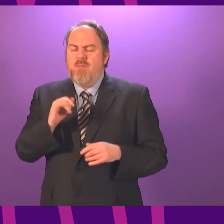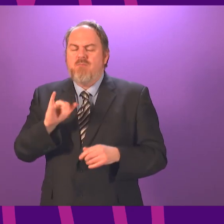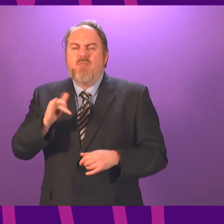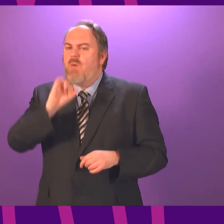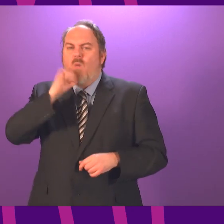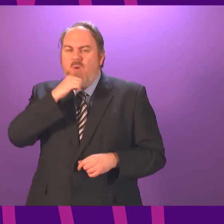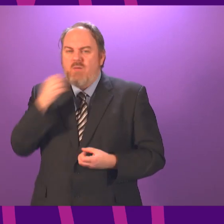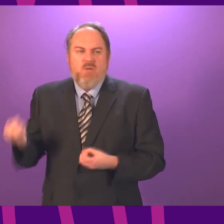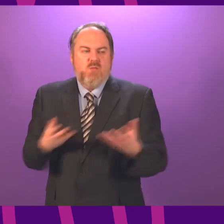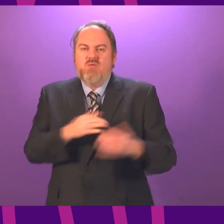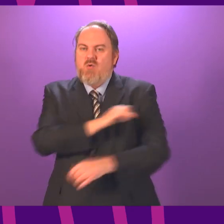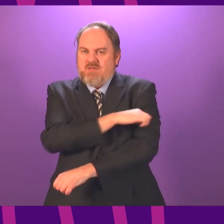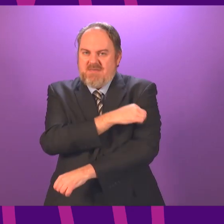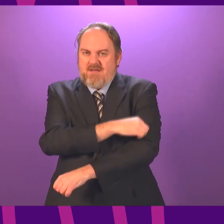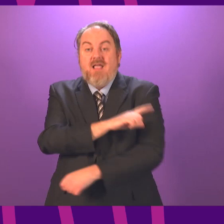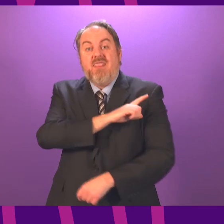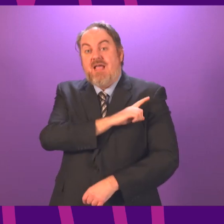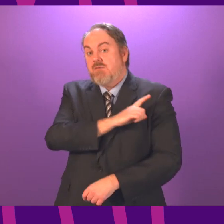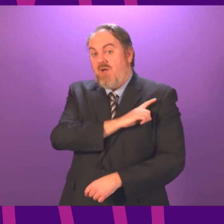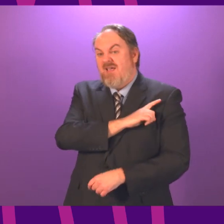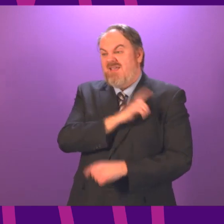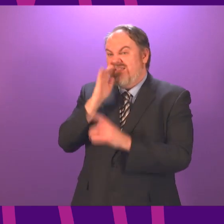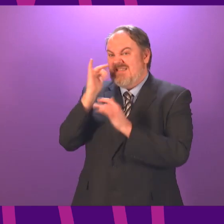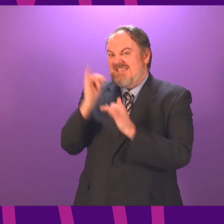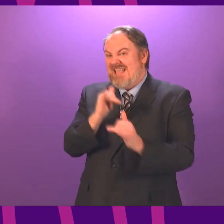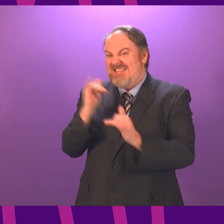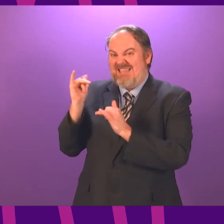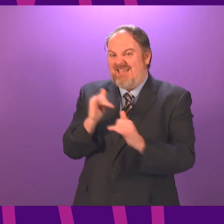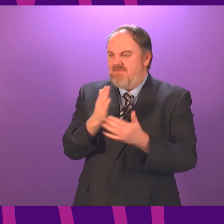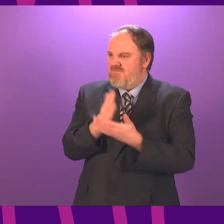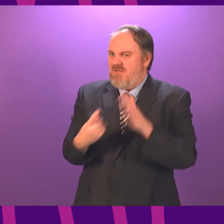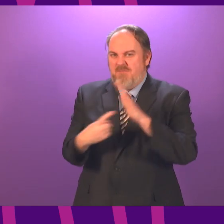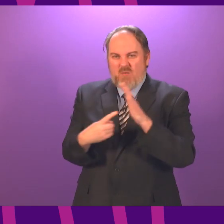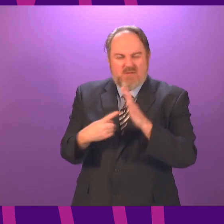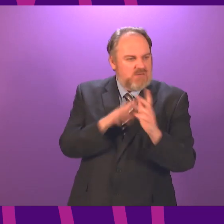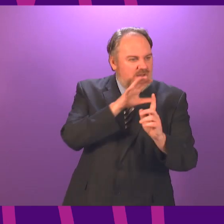That means that testing is critically important so that we can quickly identify and contain